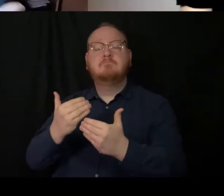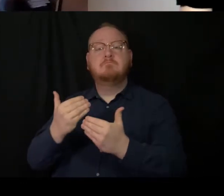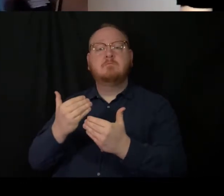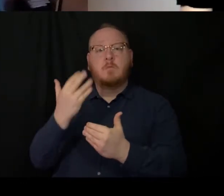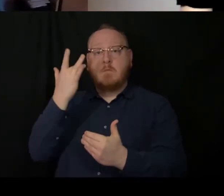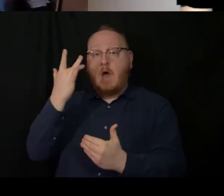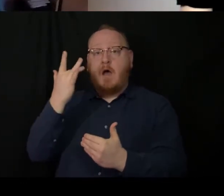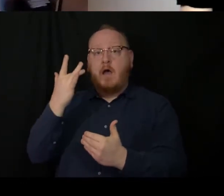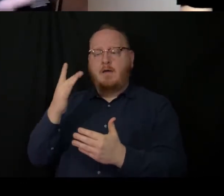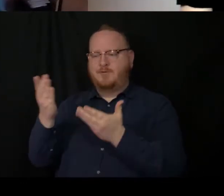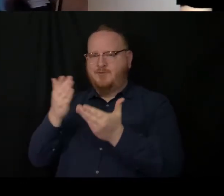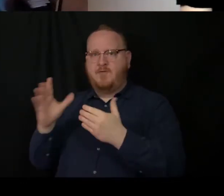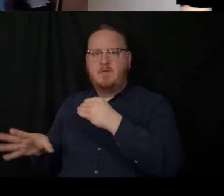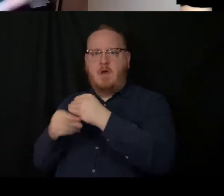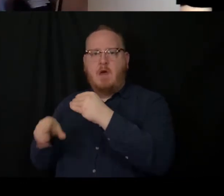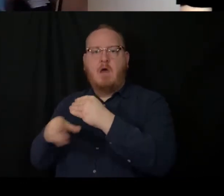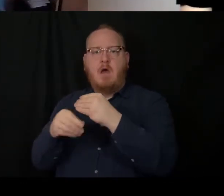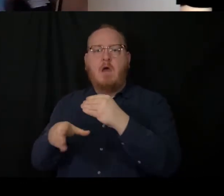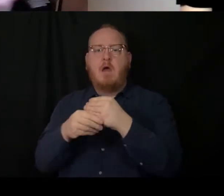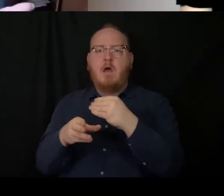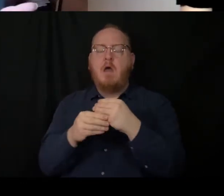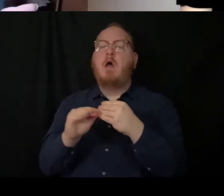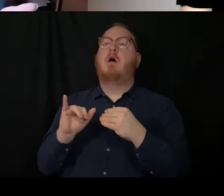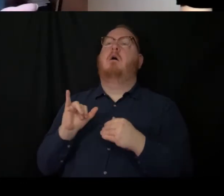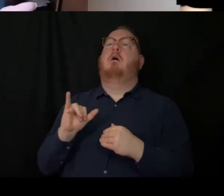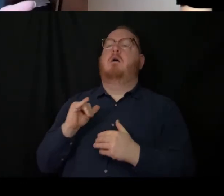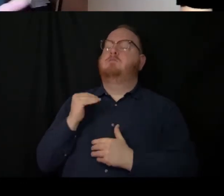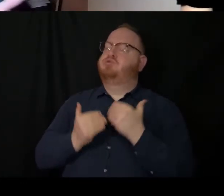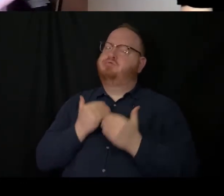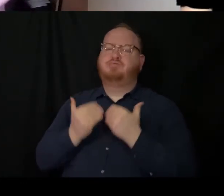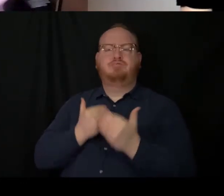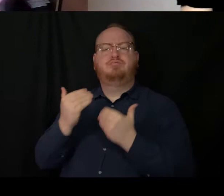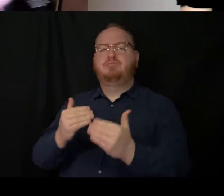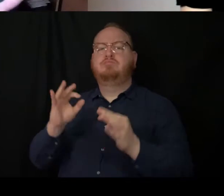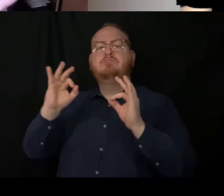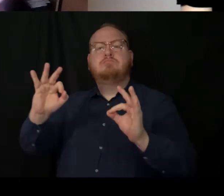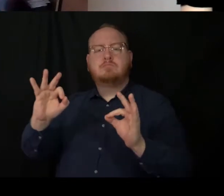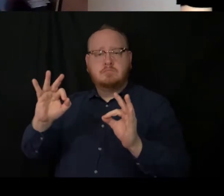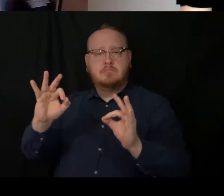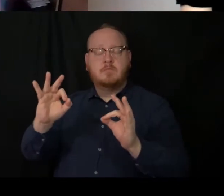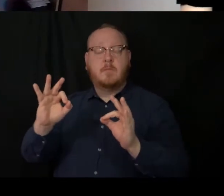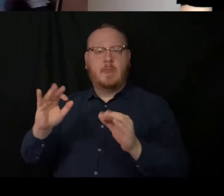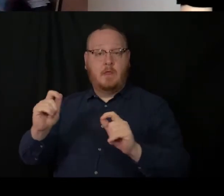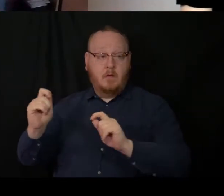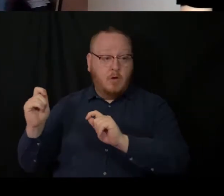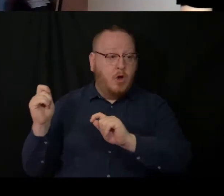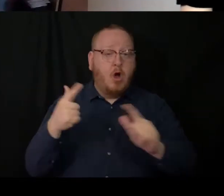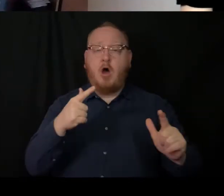services and made progress. So not every student has had regression or kind of stalled